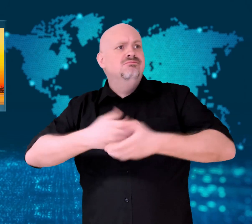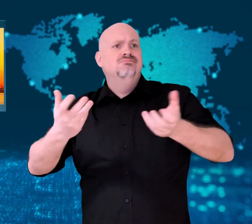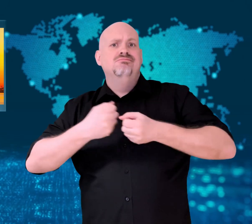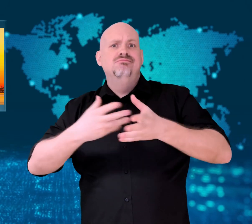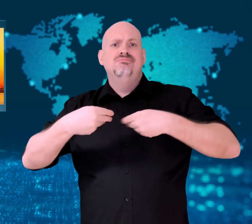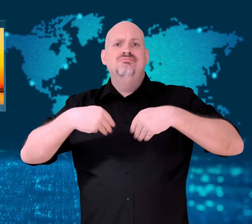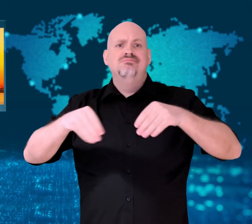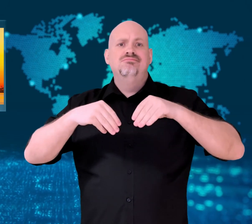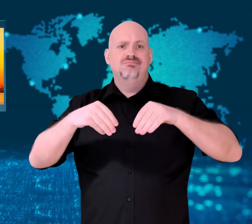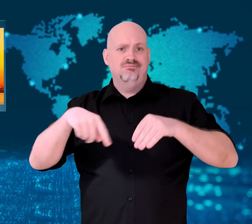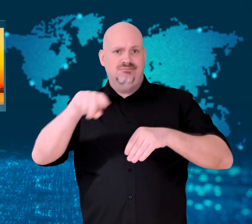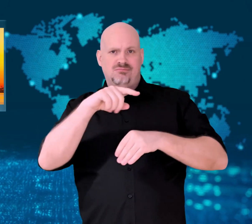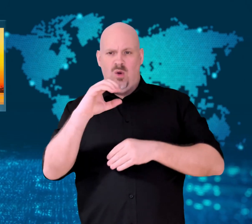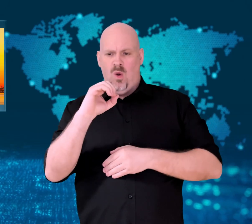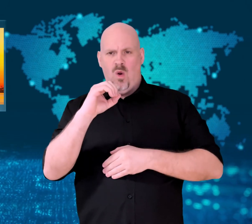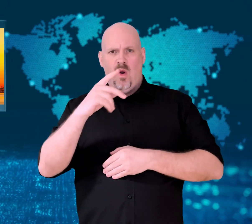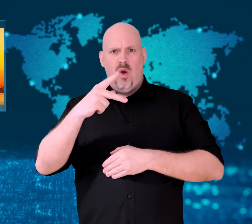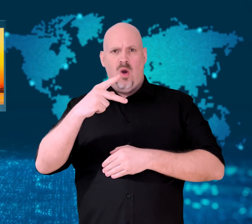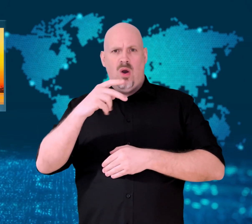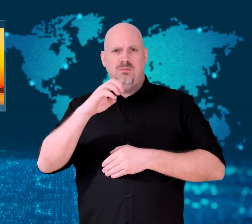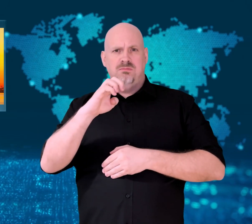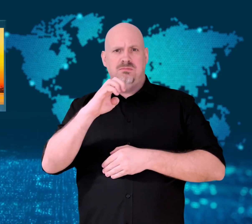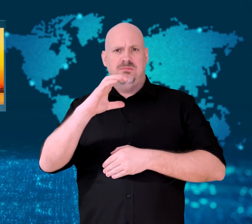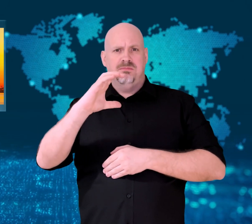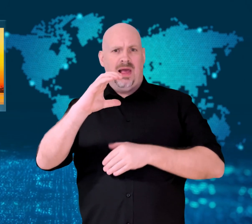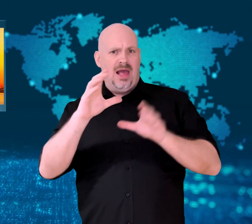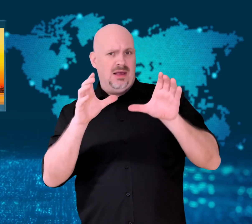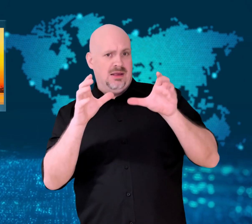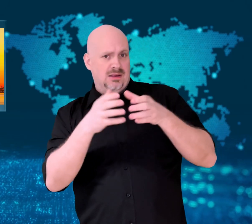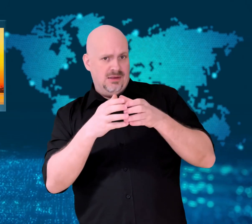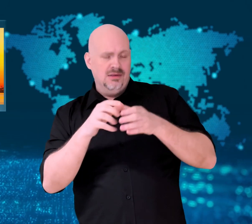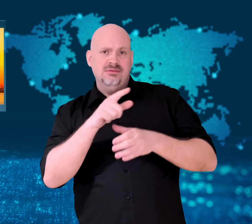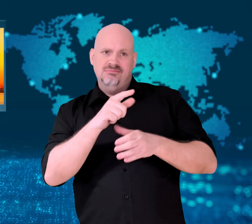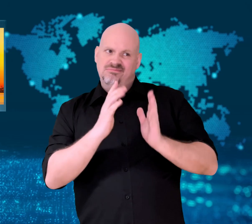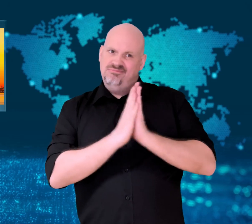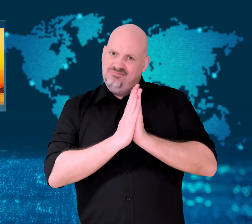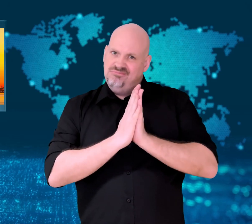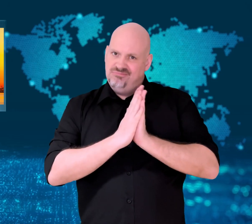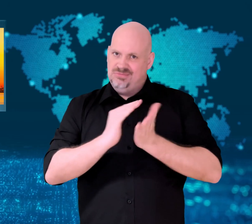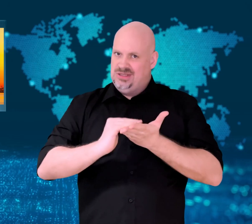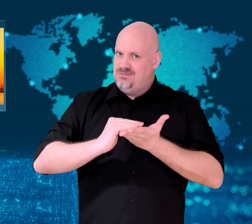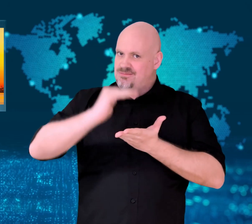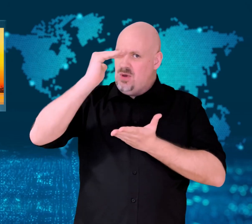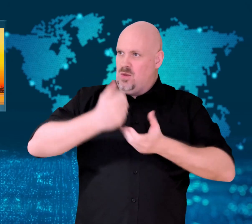Exporting Countries (OPEC) to do the same.